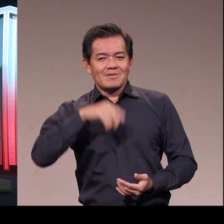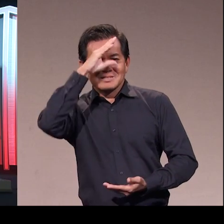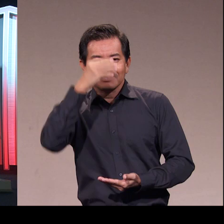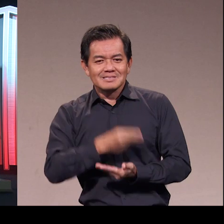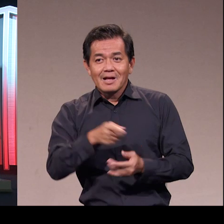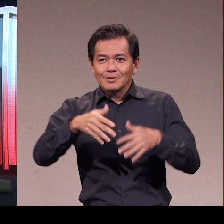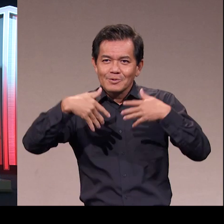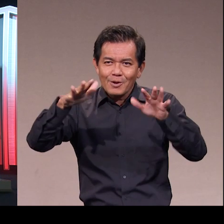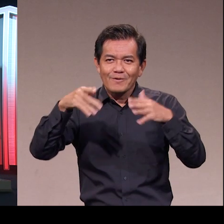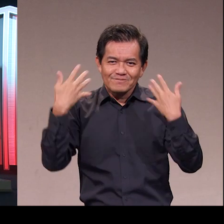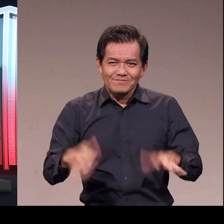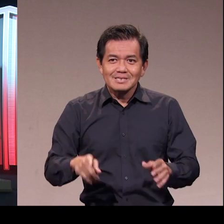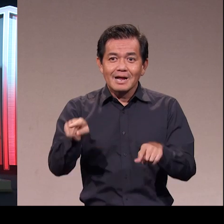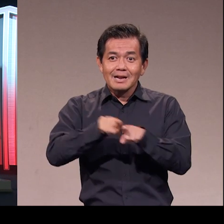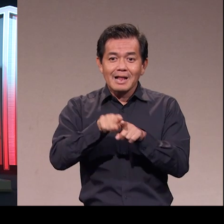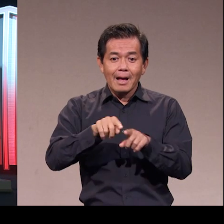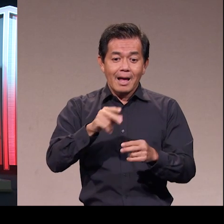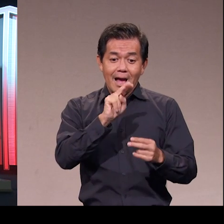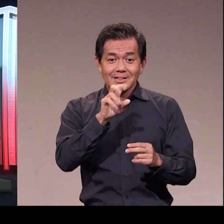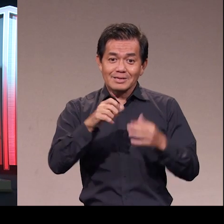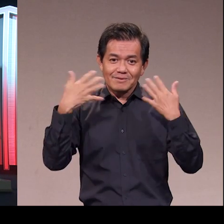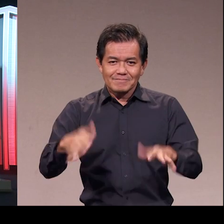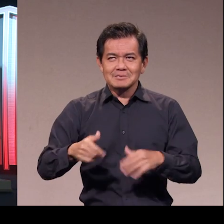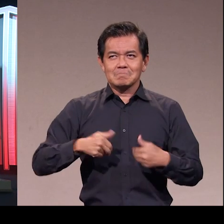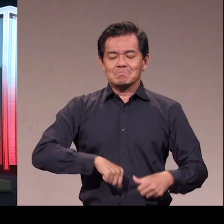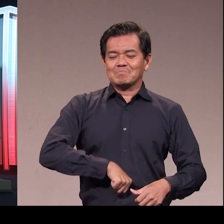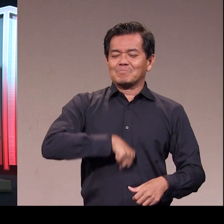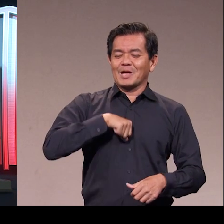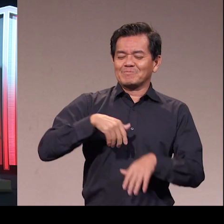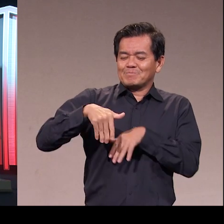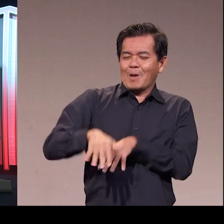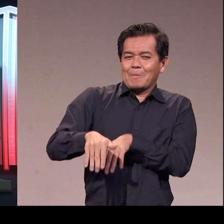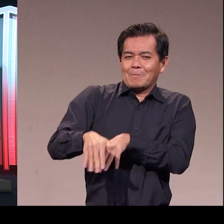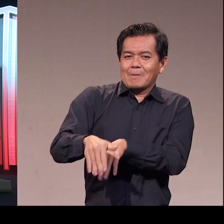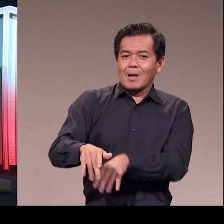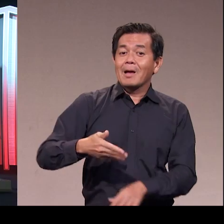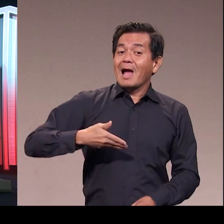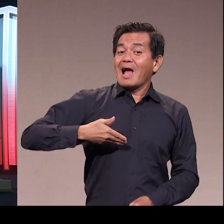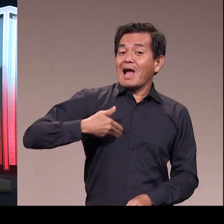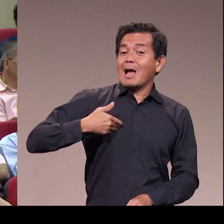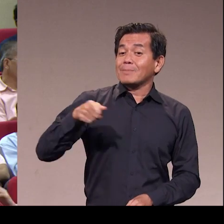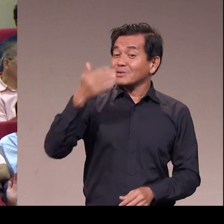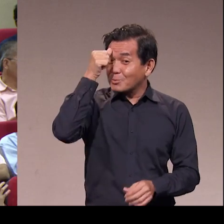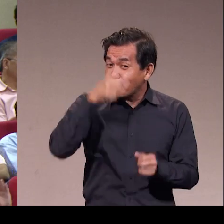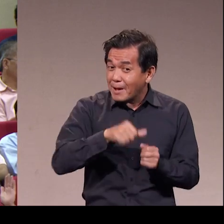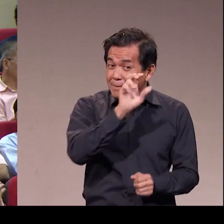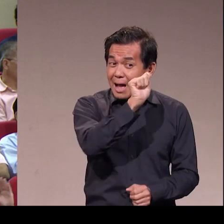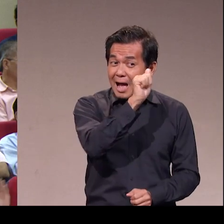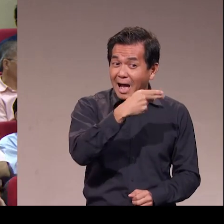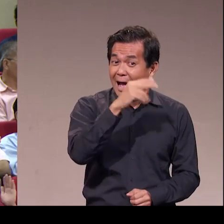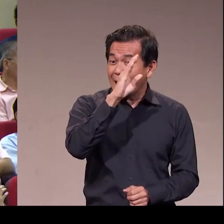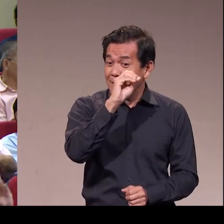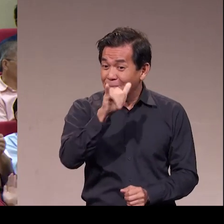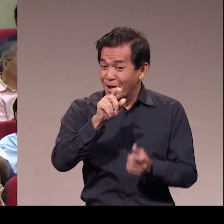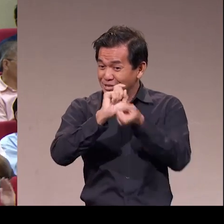I am very happy for them because our Ah Boys have turned into Men.